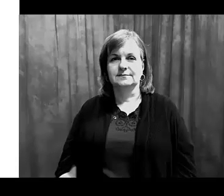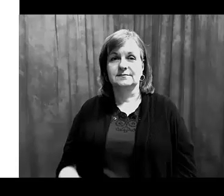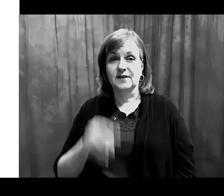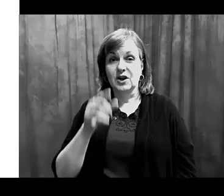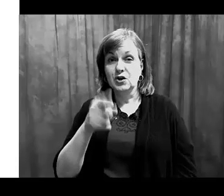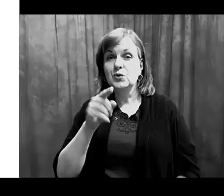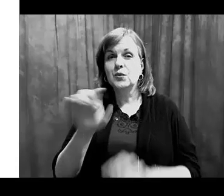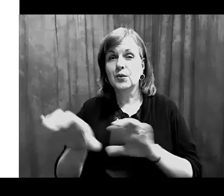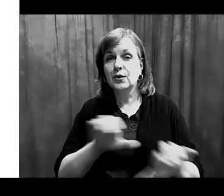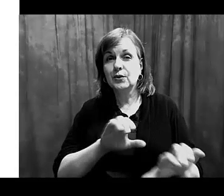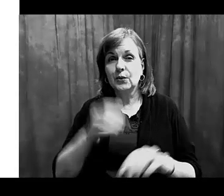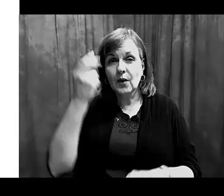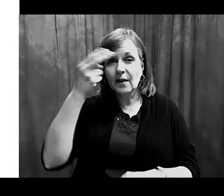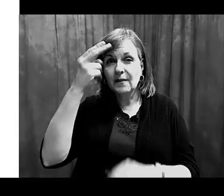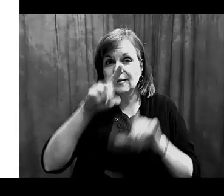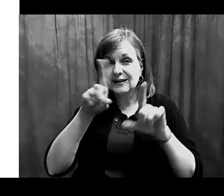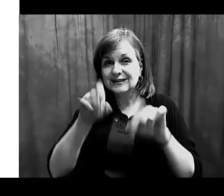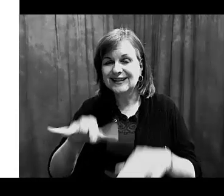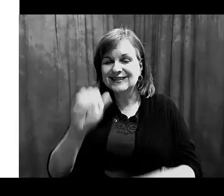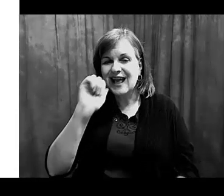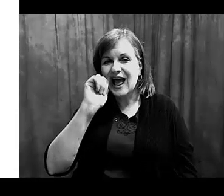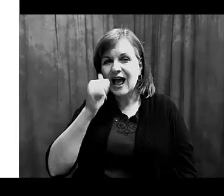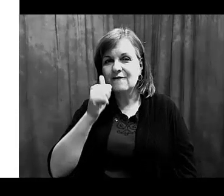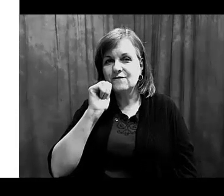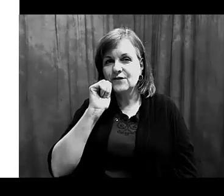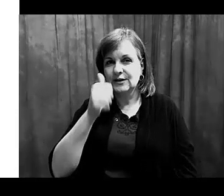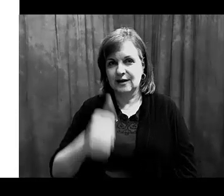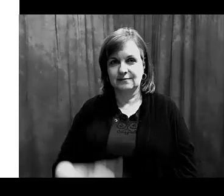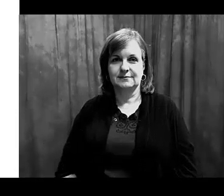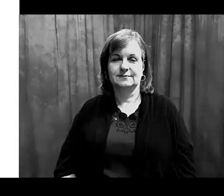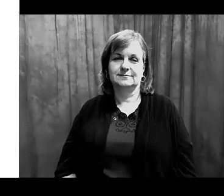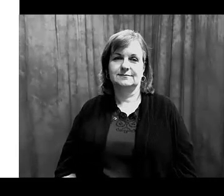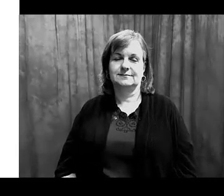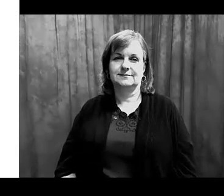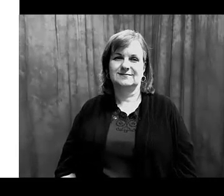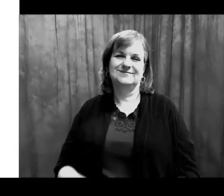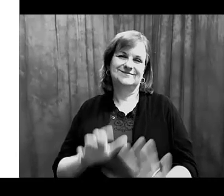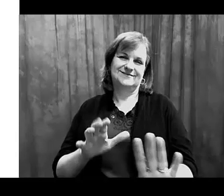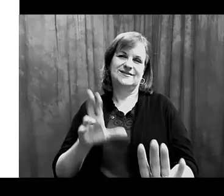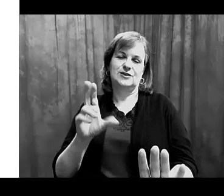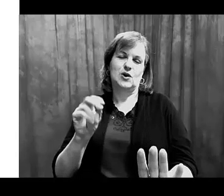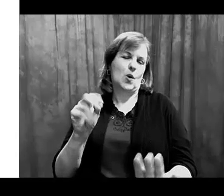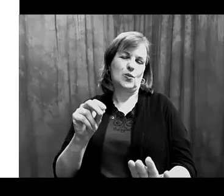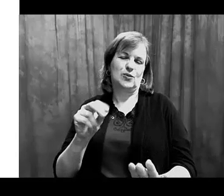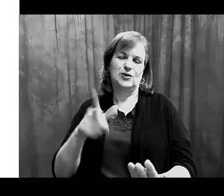you do hypothesis testing every single day of your life!